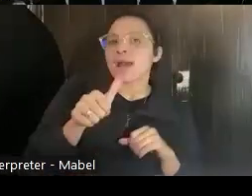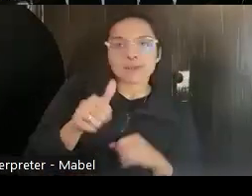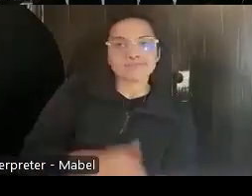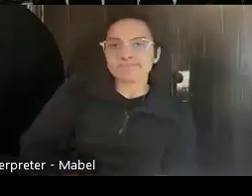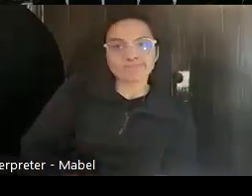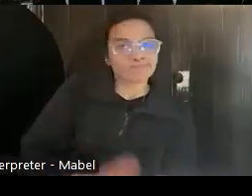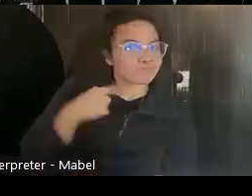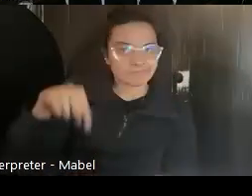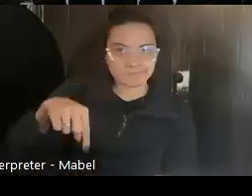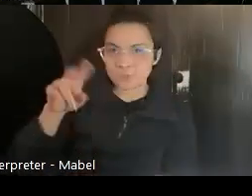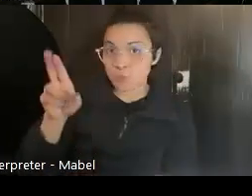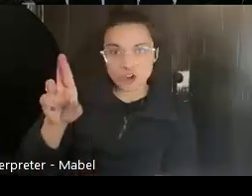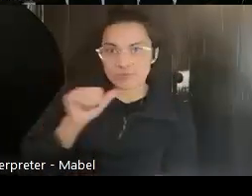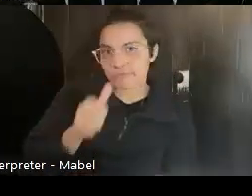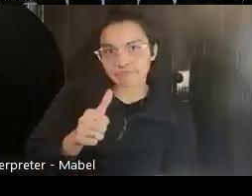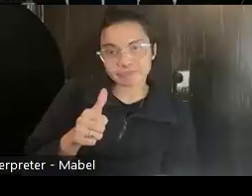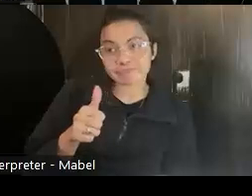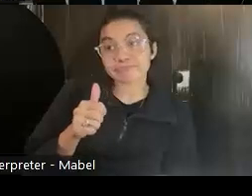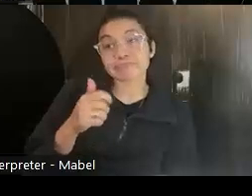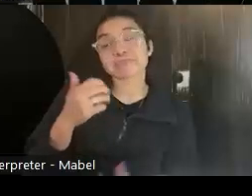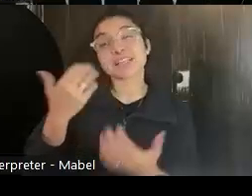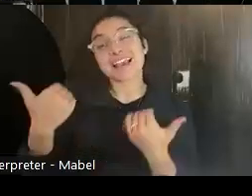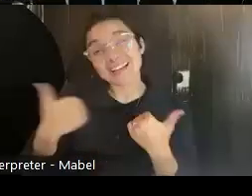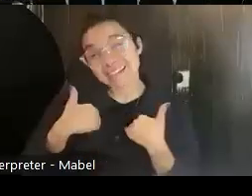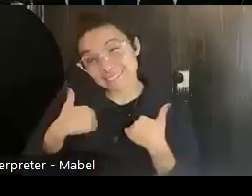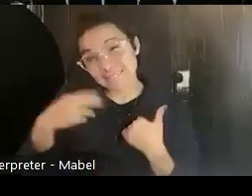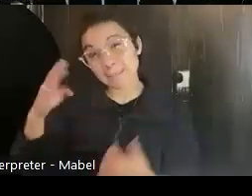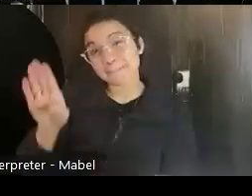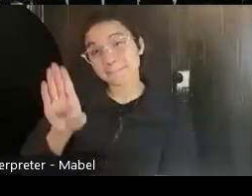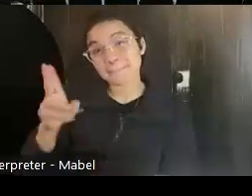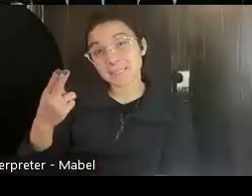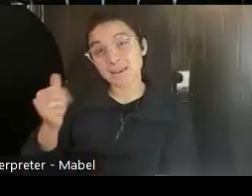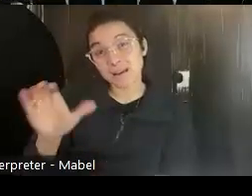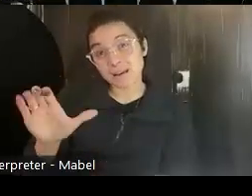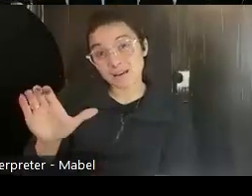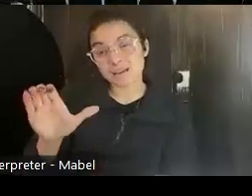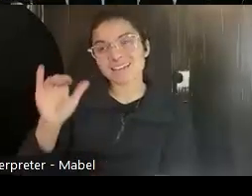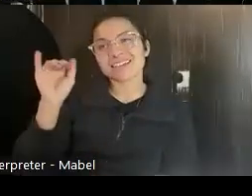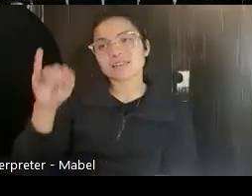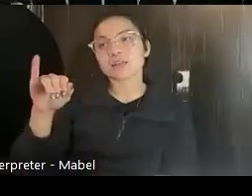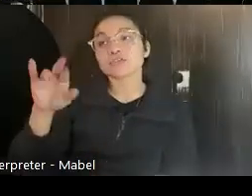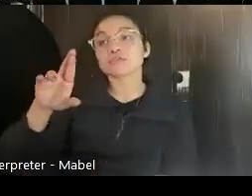our region though the uh beack uh which is a service running the Rochester regional health